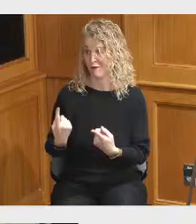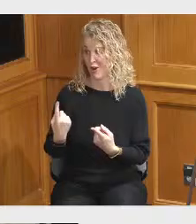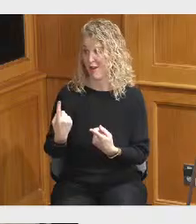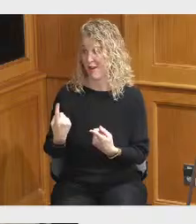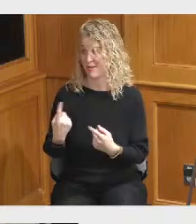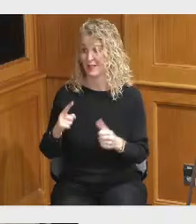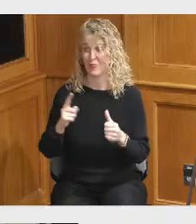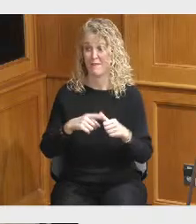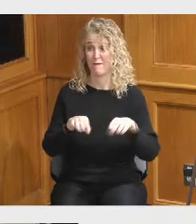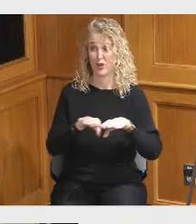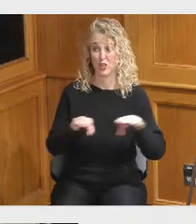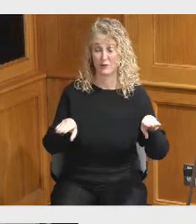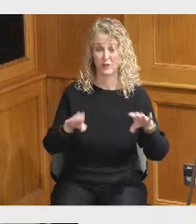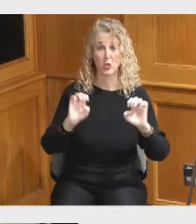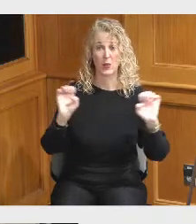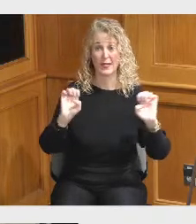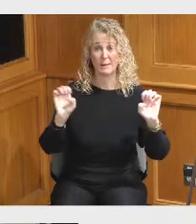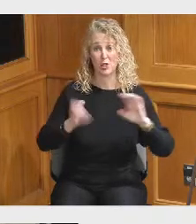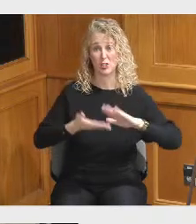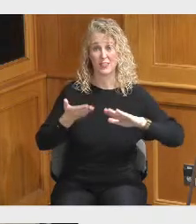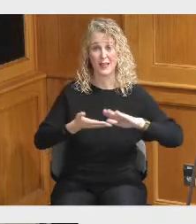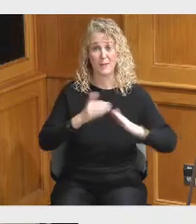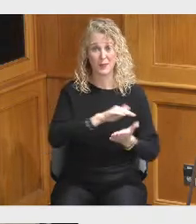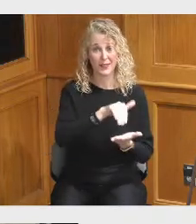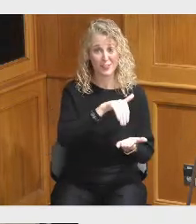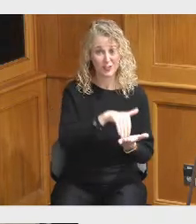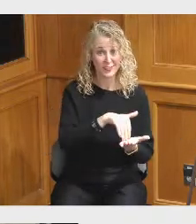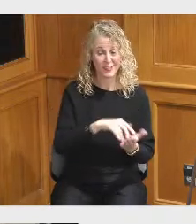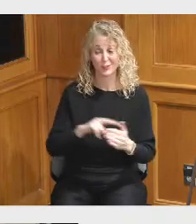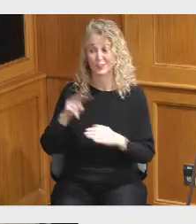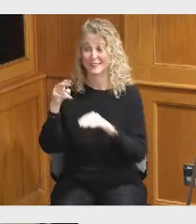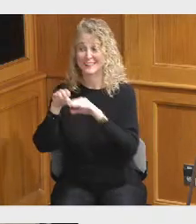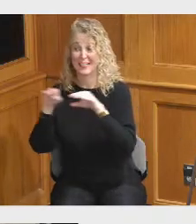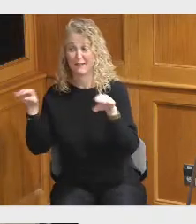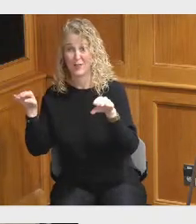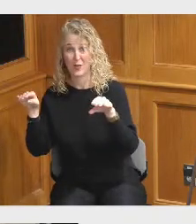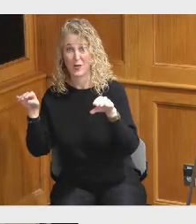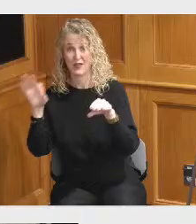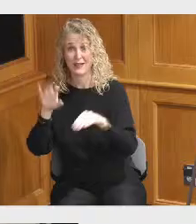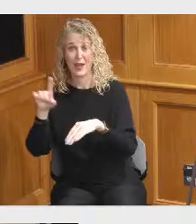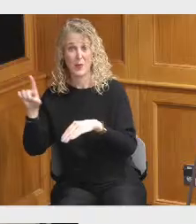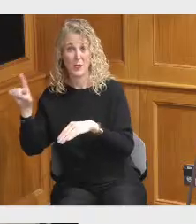floor Emergency Operations Center in progress and then on the second floor the 911 dispatch